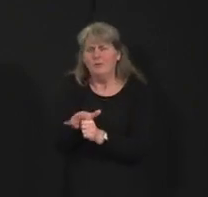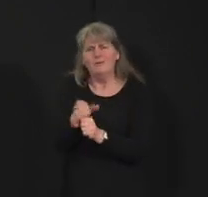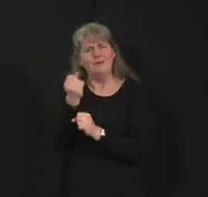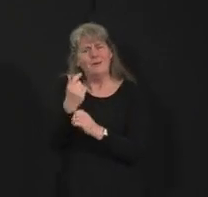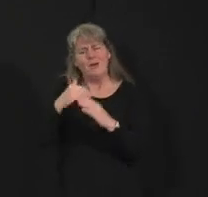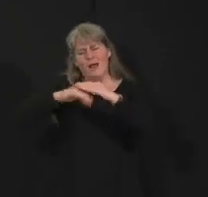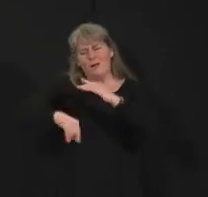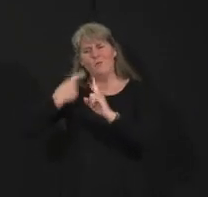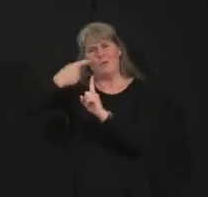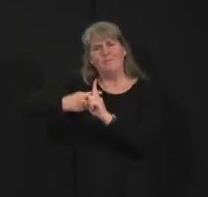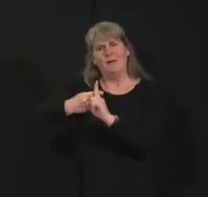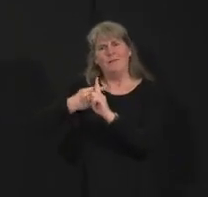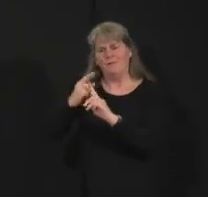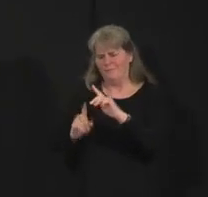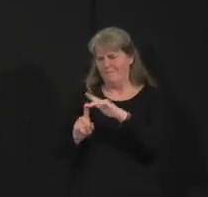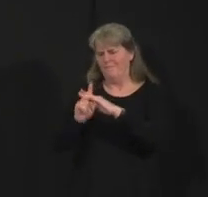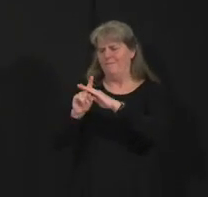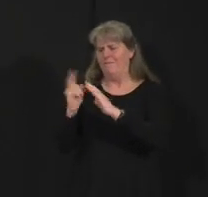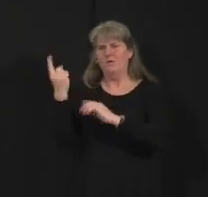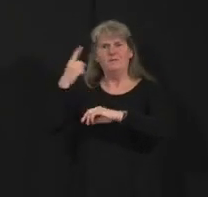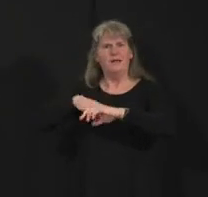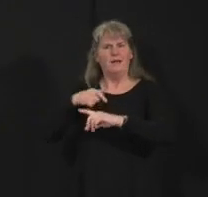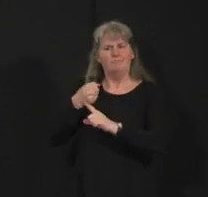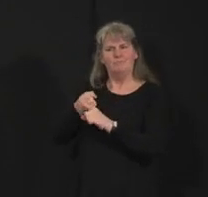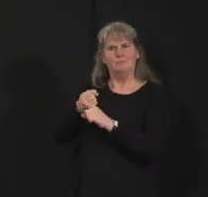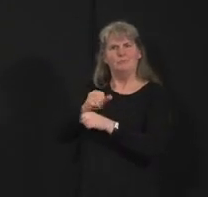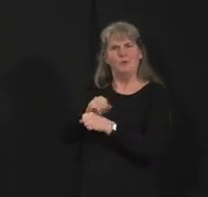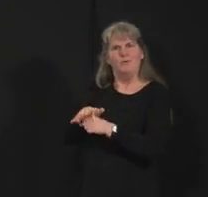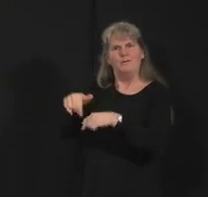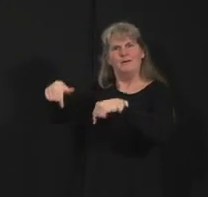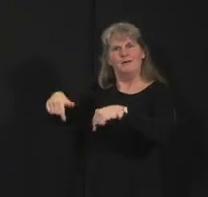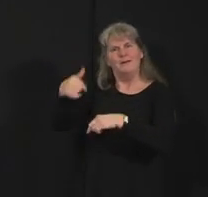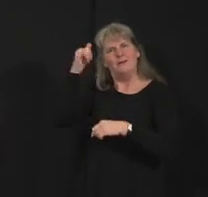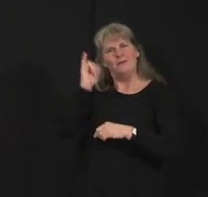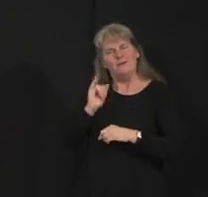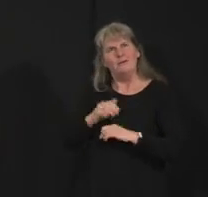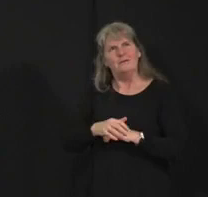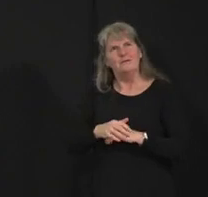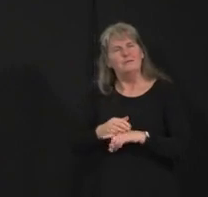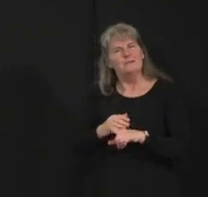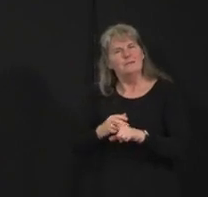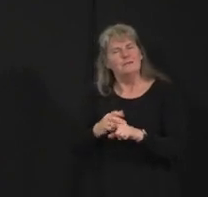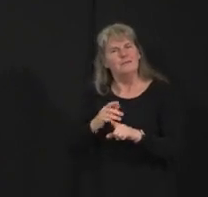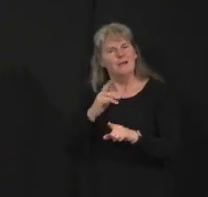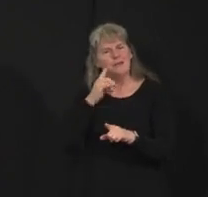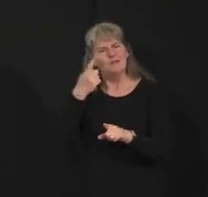from the detection of Yukon's first COVID case. Even as we remain confident in